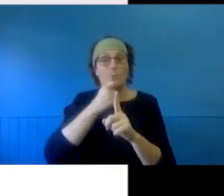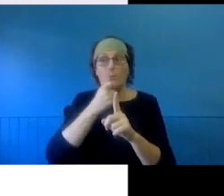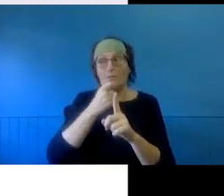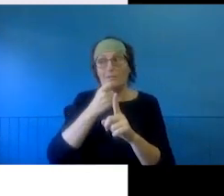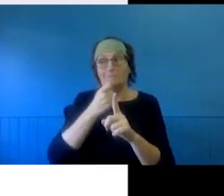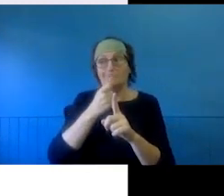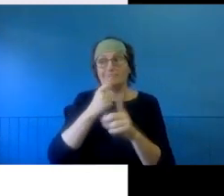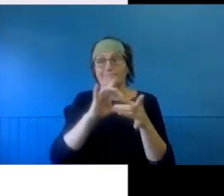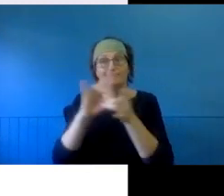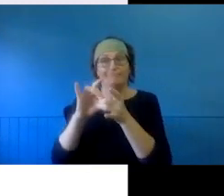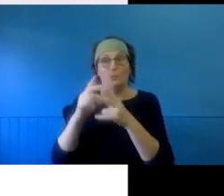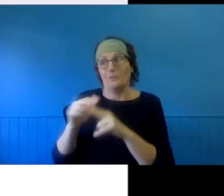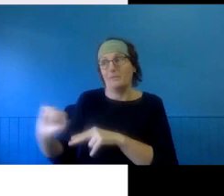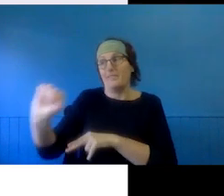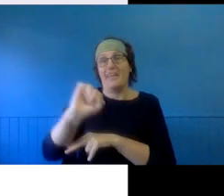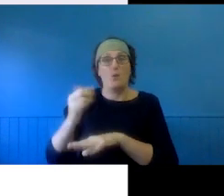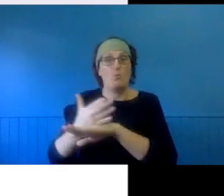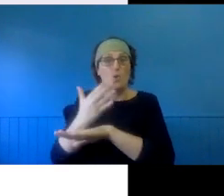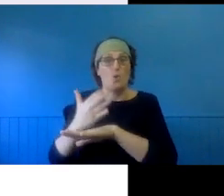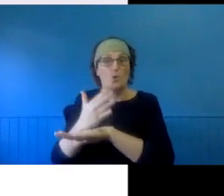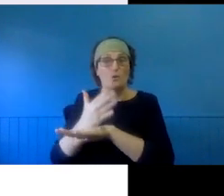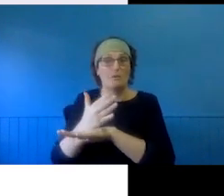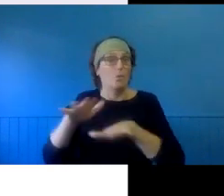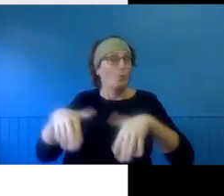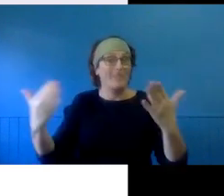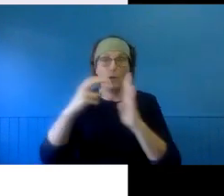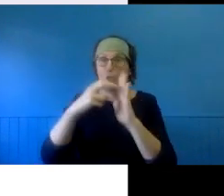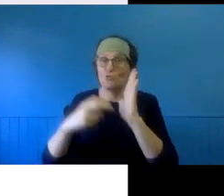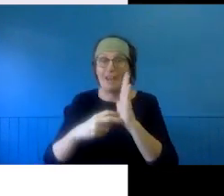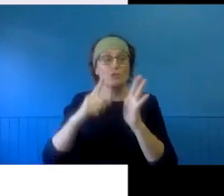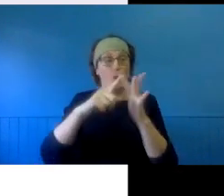even without there being any contract - so, those laws apply as